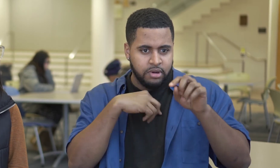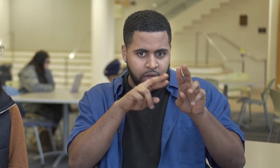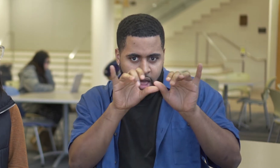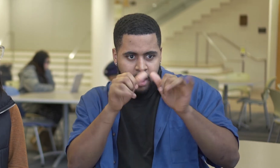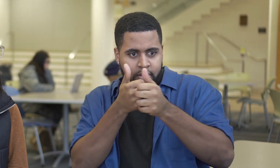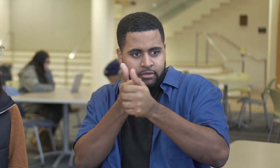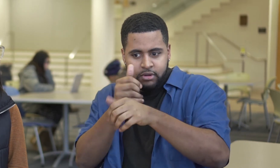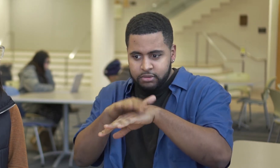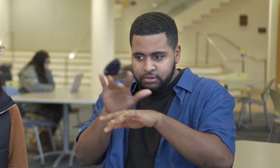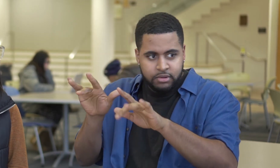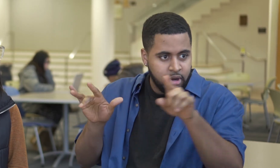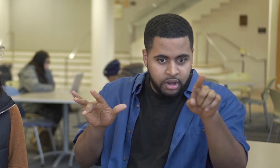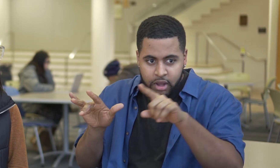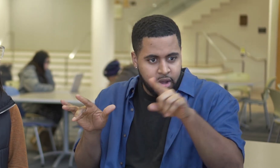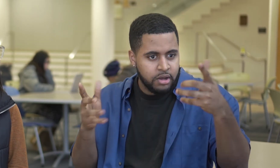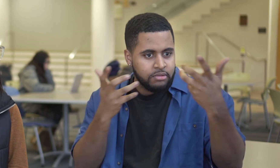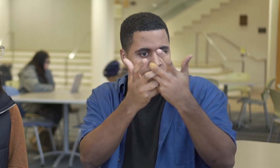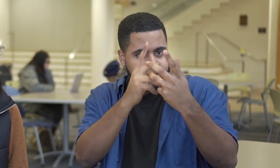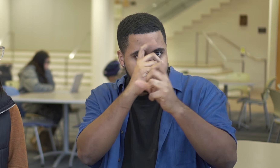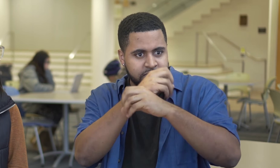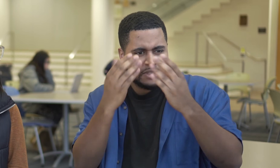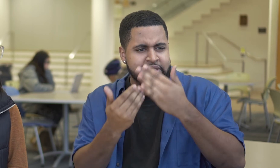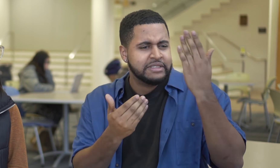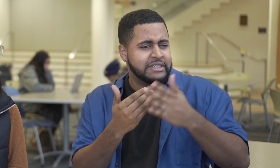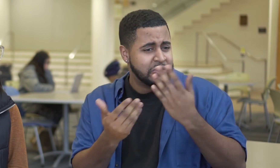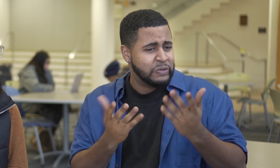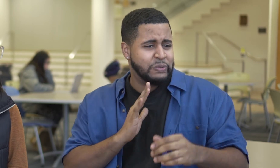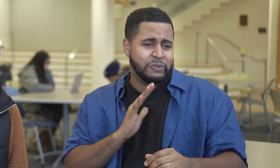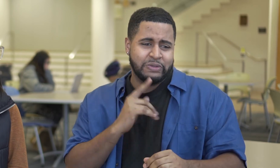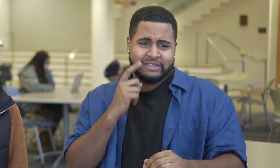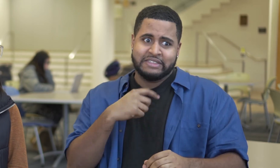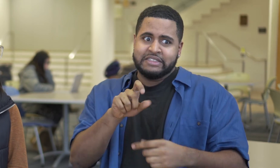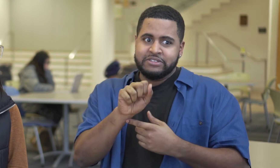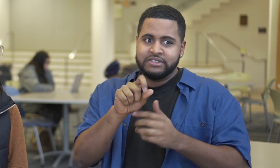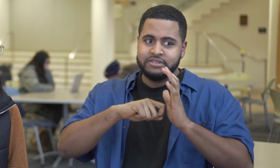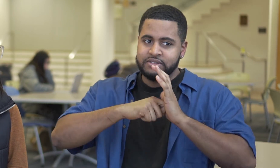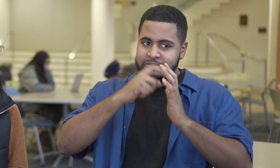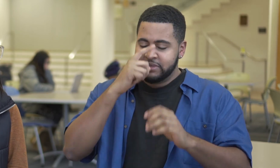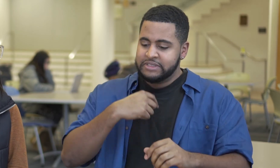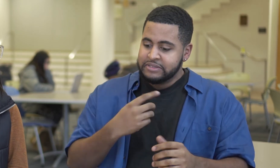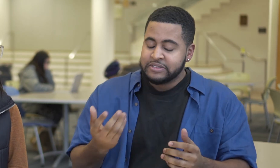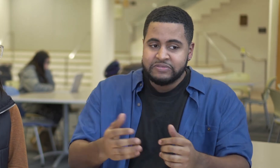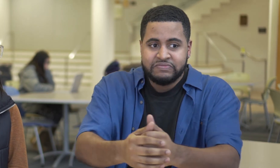I was able to follow the steps using my computer to set it up. It was easy and cool! ASL is the key for me.